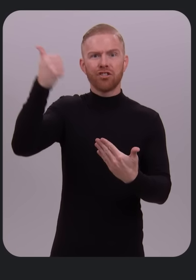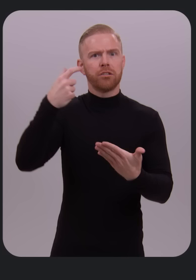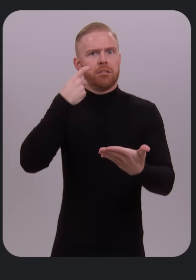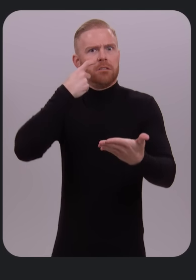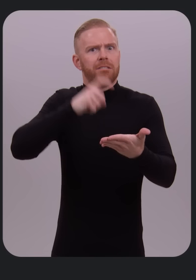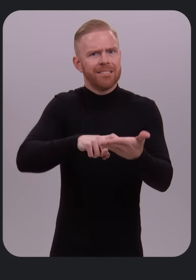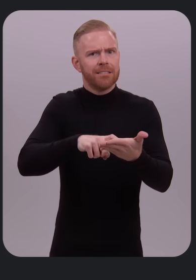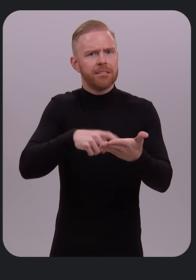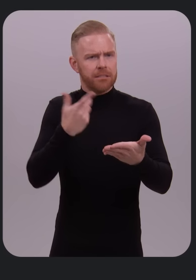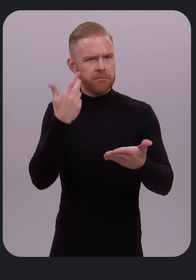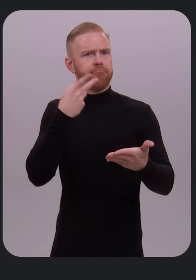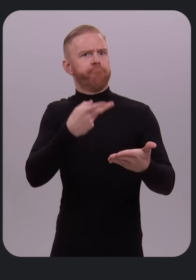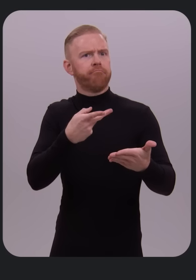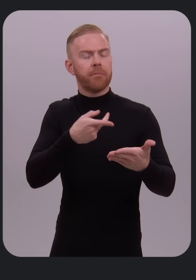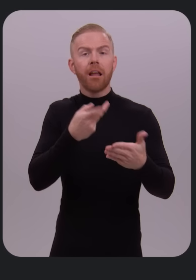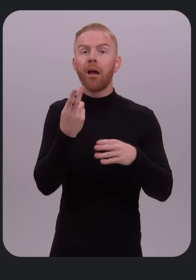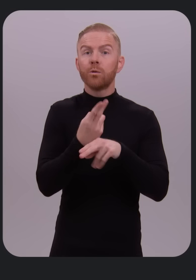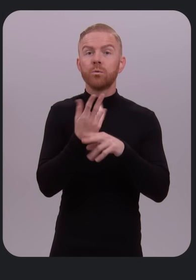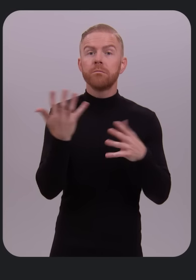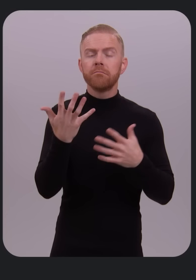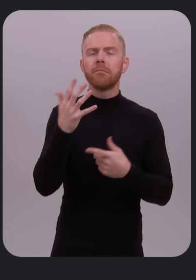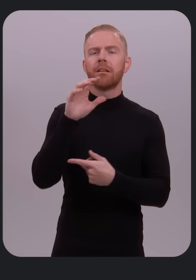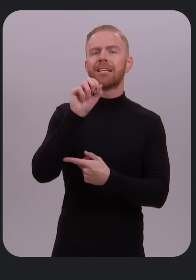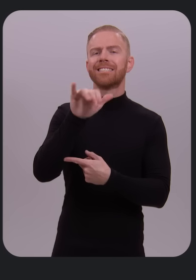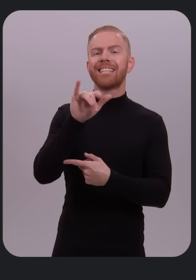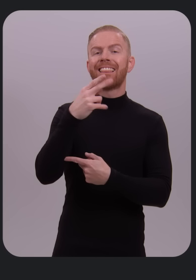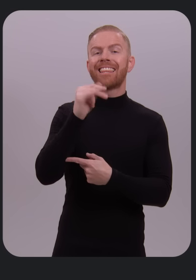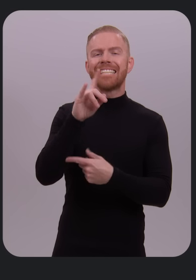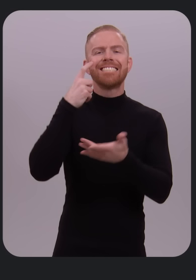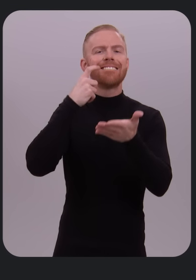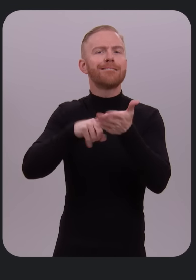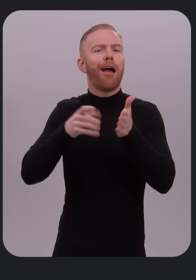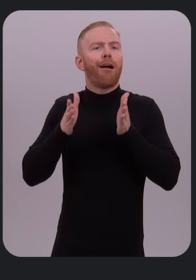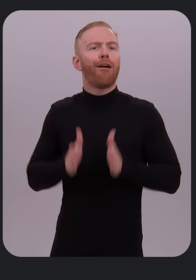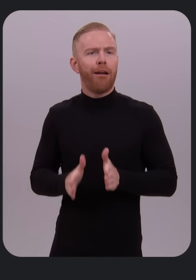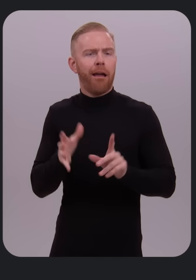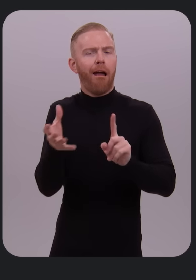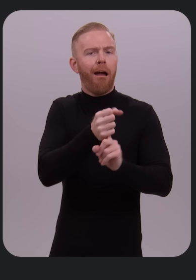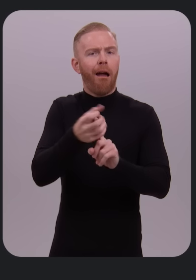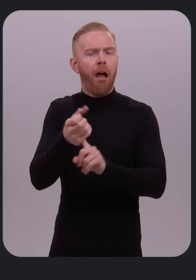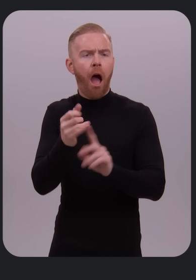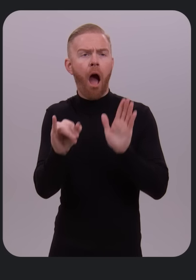Our new SynthID detector can identify if an image, audio track, text, or video has